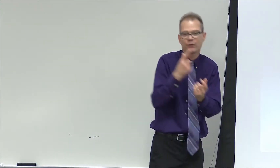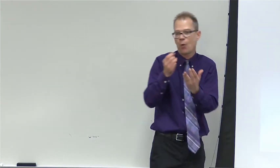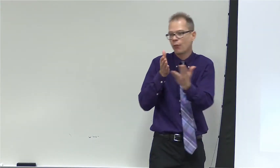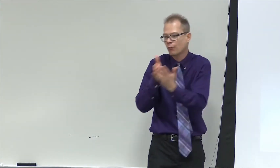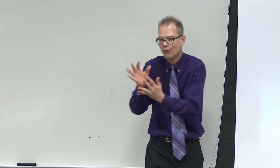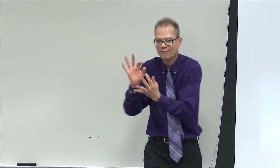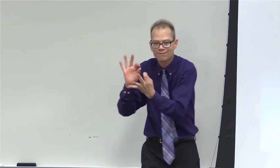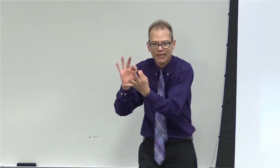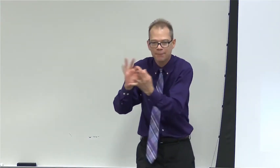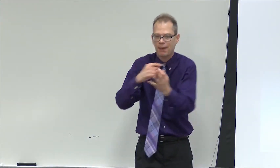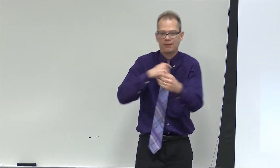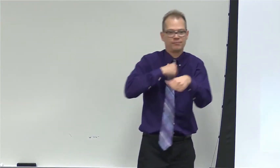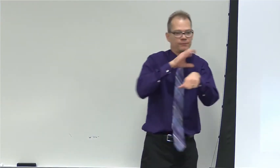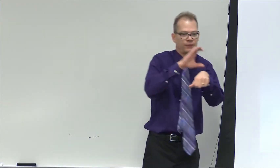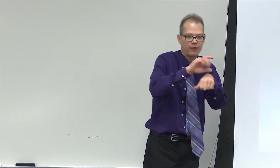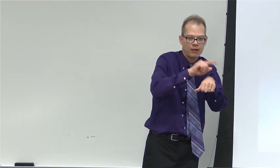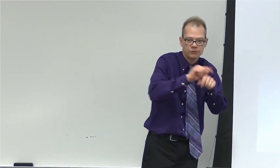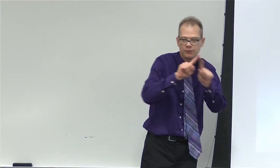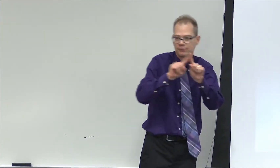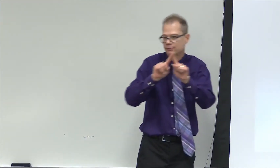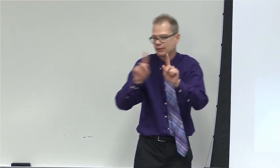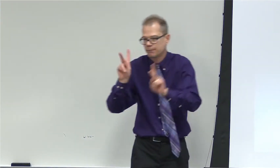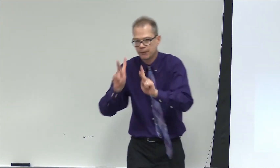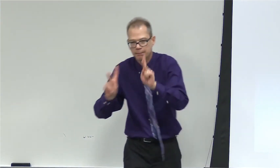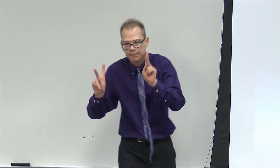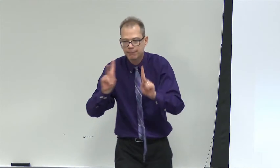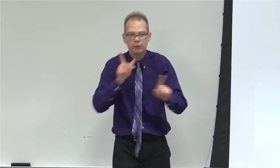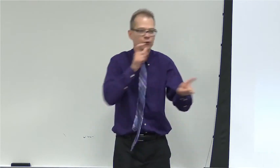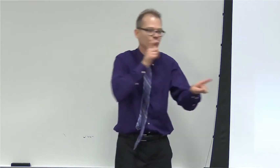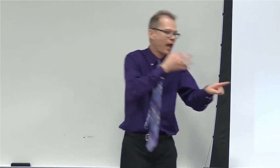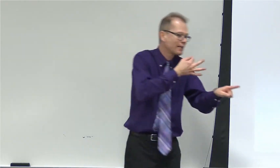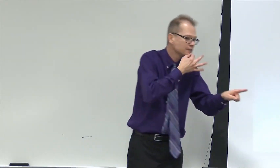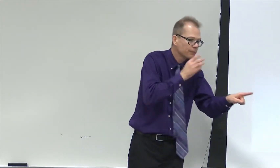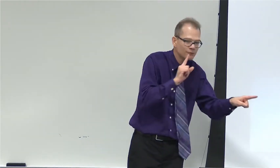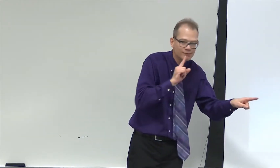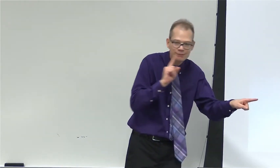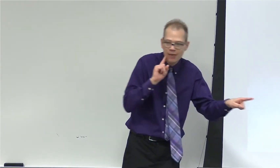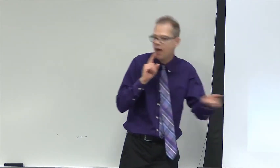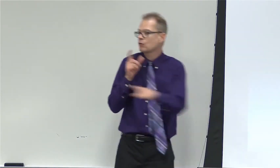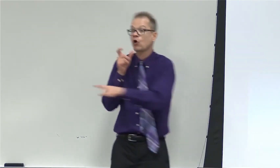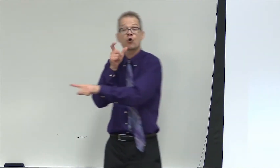Through feedback and consultation with different people-- experts, deaf people,